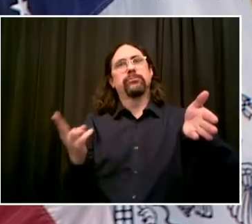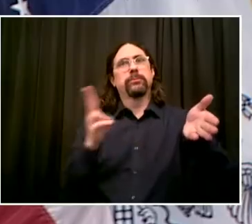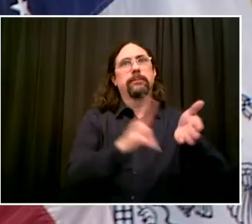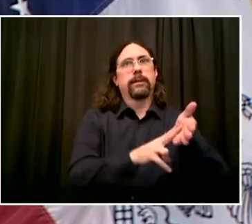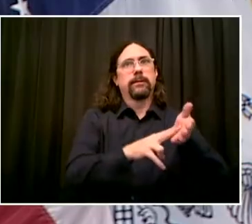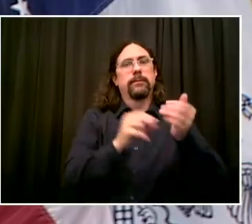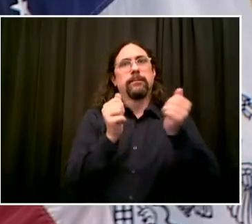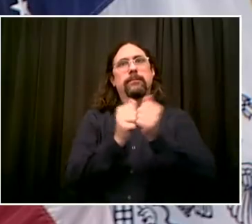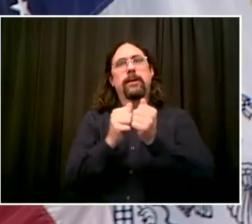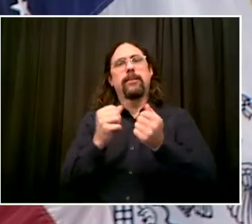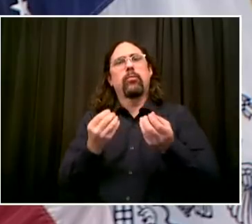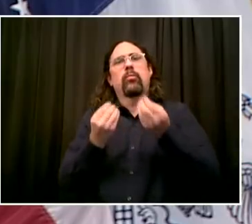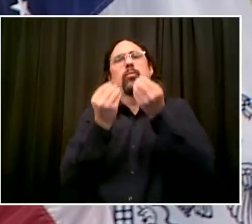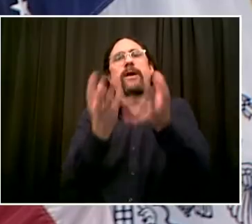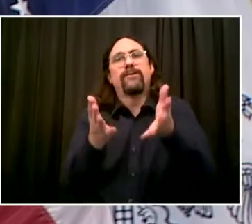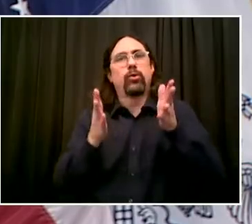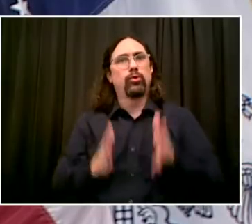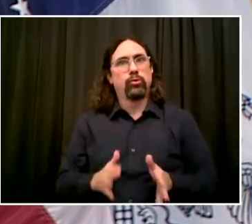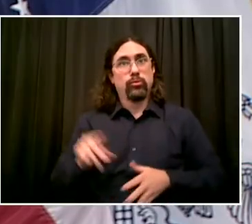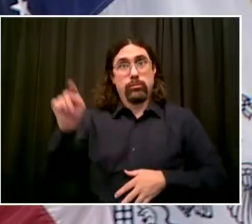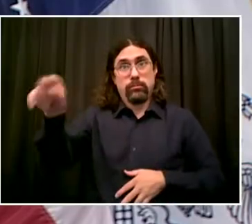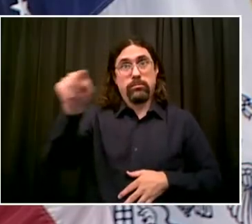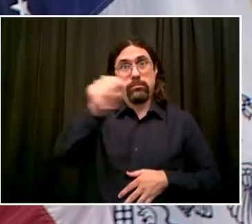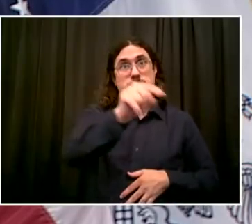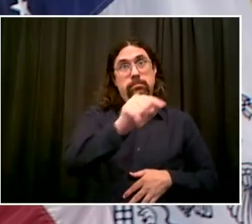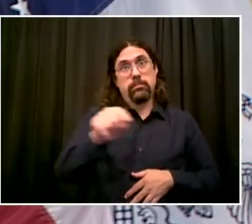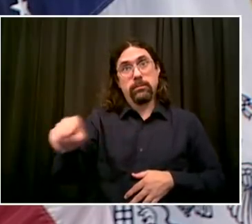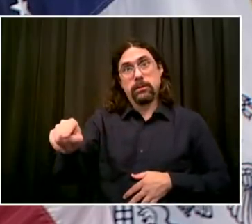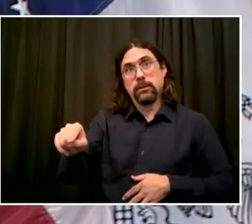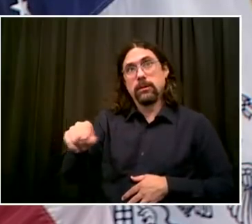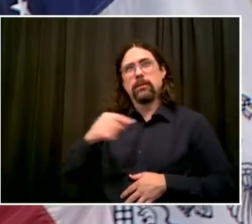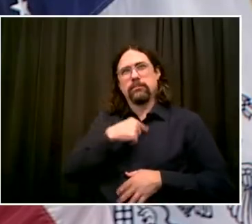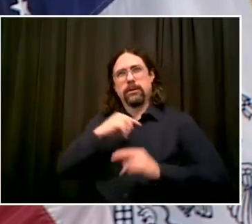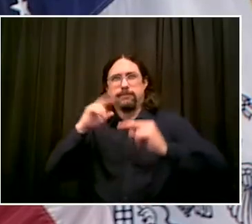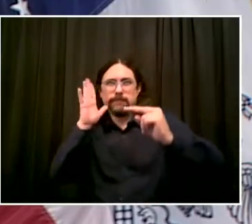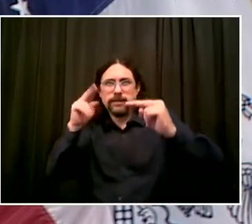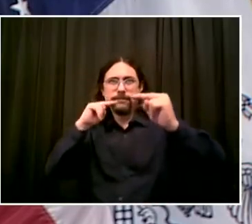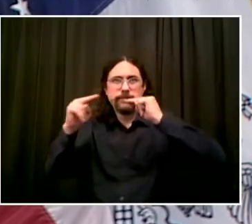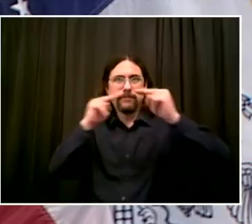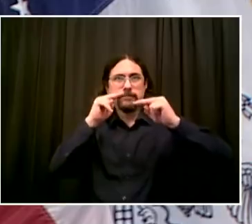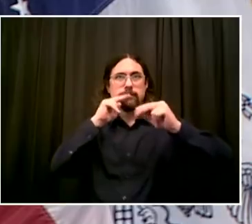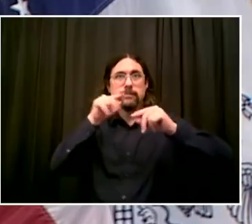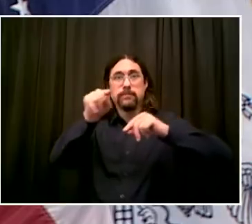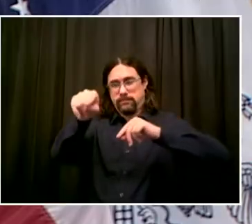PROVIDERS. THERE IS OUTREACH